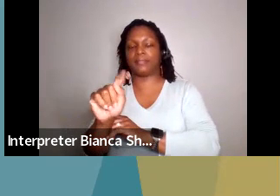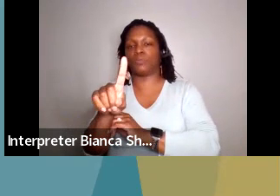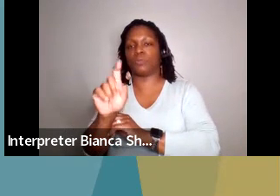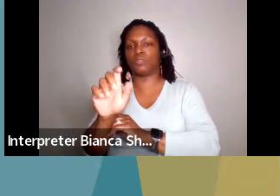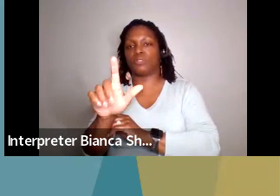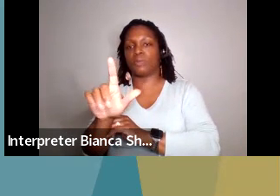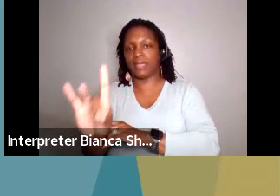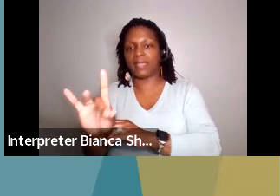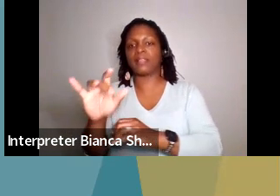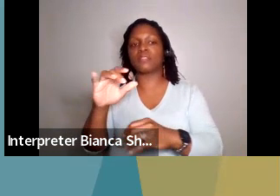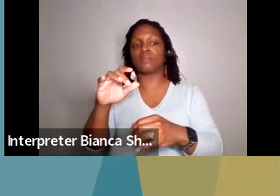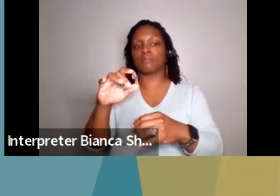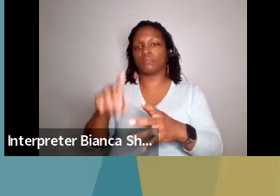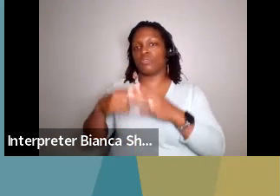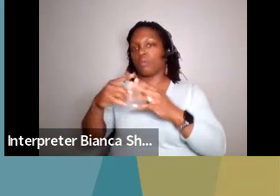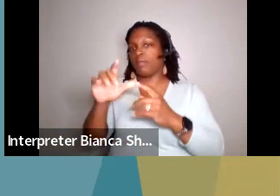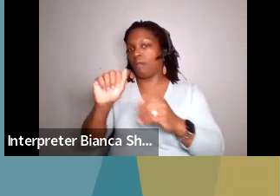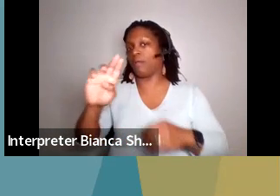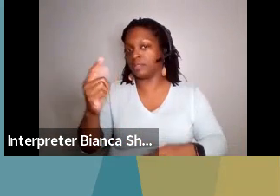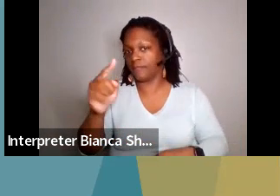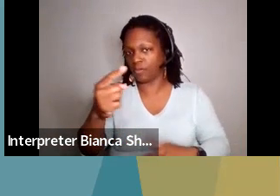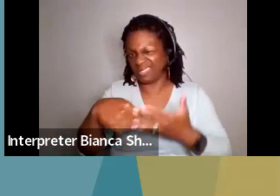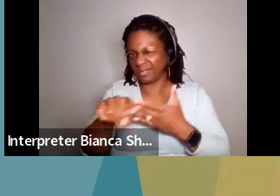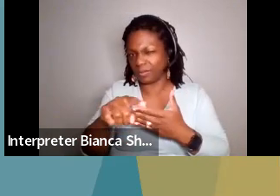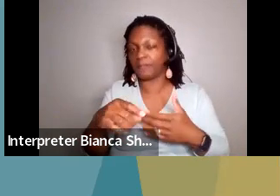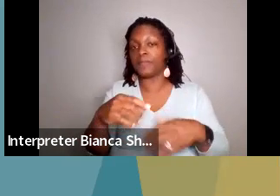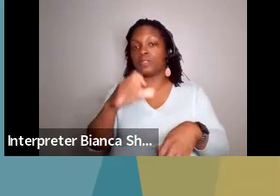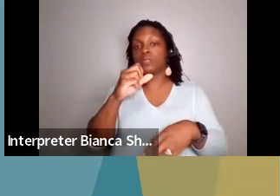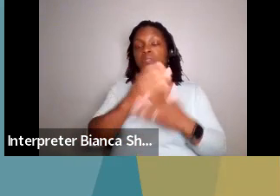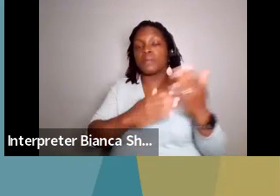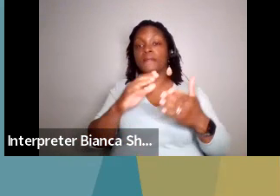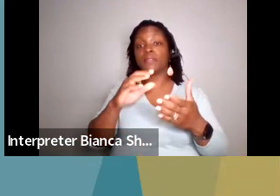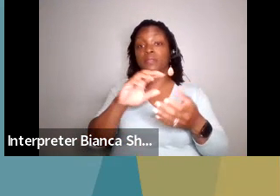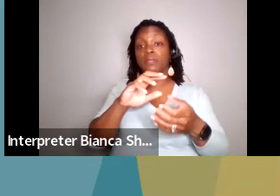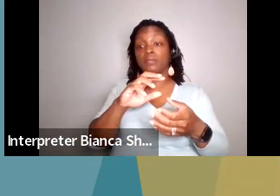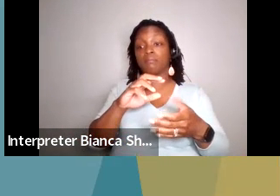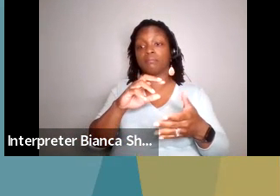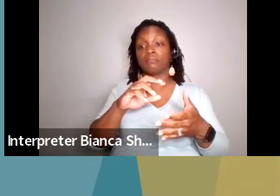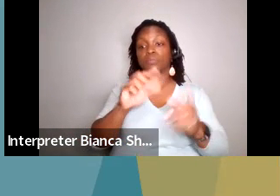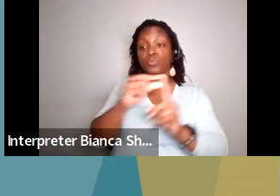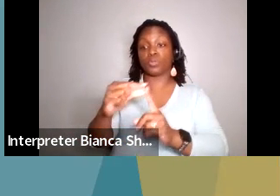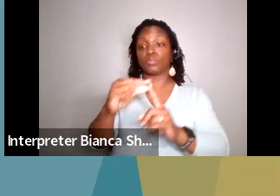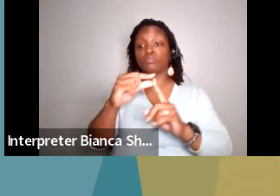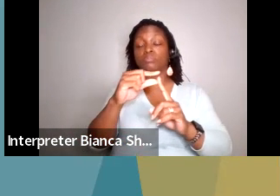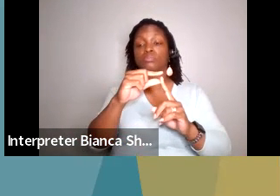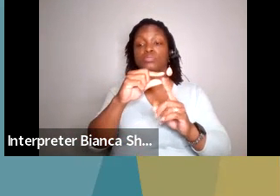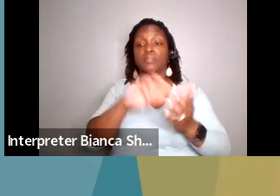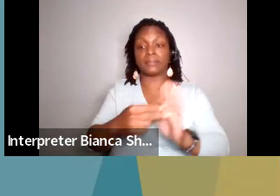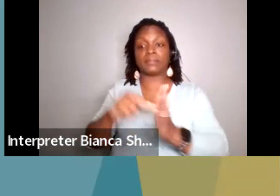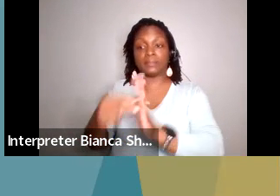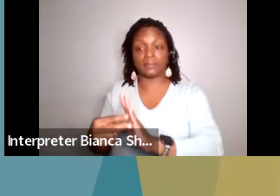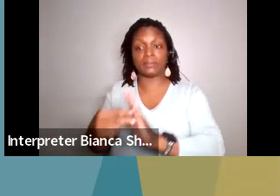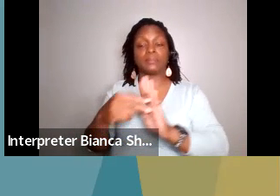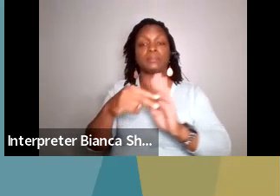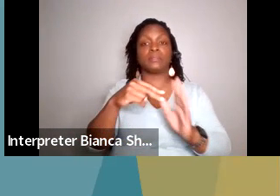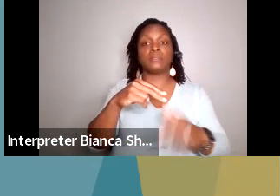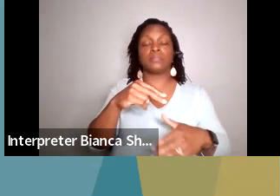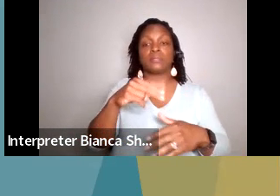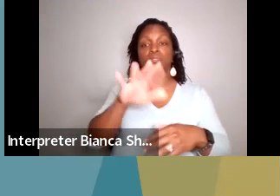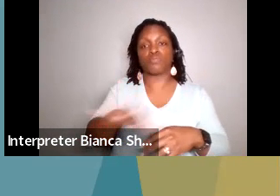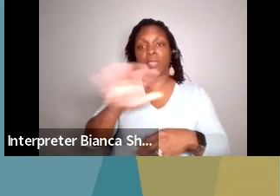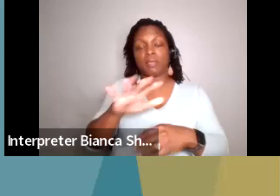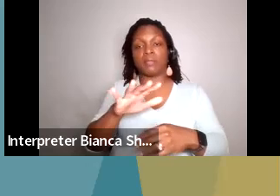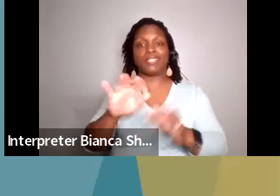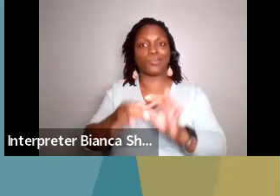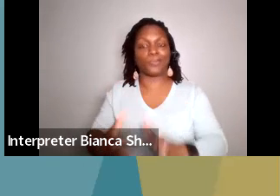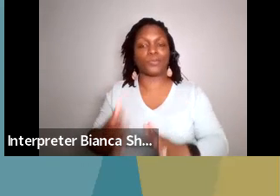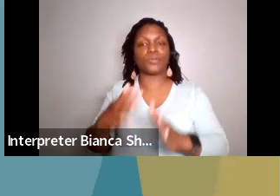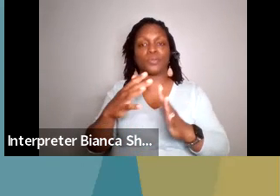So just next week. and so some of the definitions and the kind of details surrounding interpreters will be going into rule. Not necessarily.